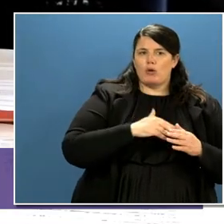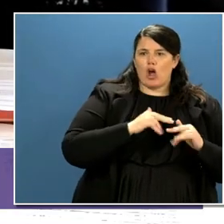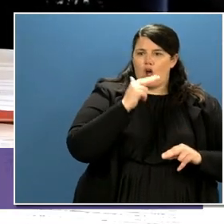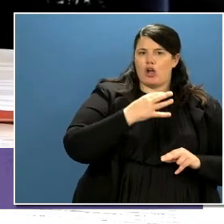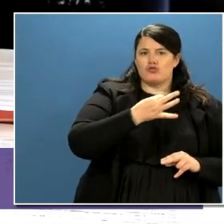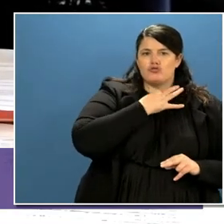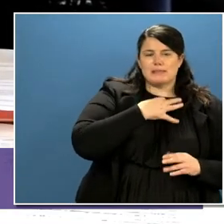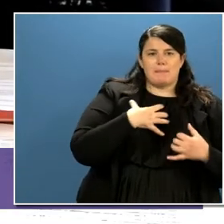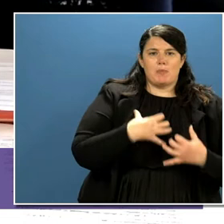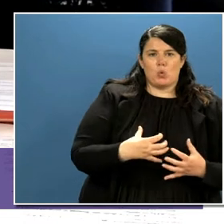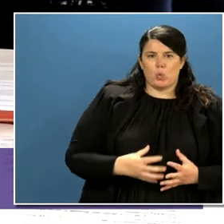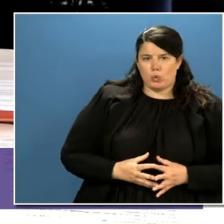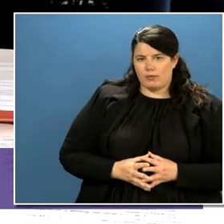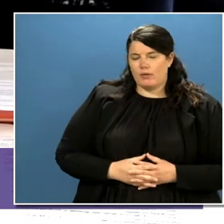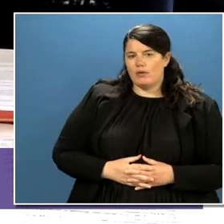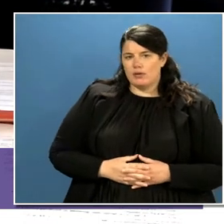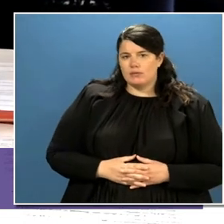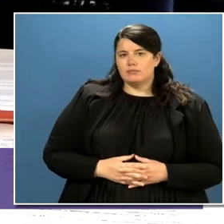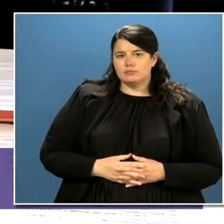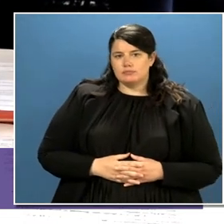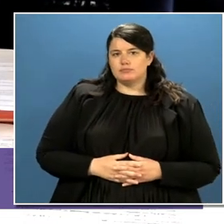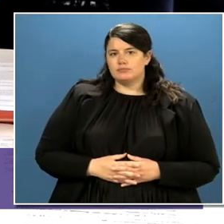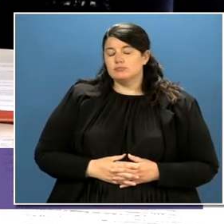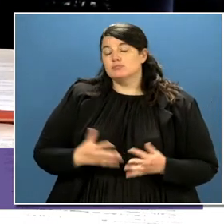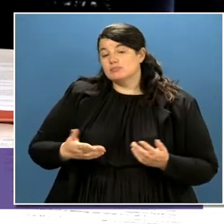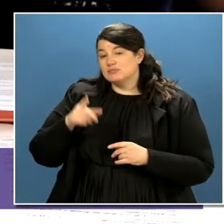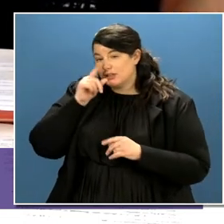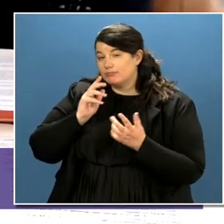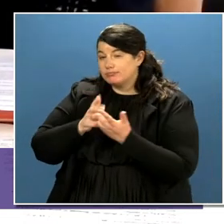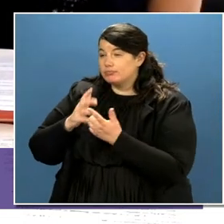bit of a blanket across the employment of people with disability, of ‘it might